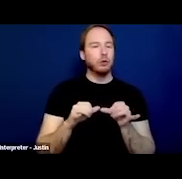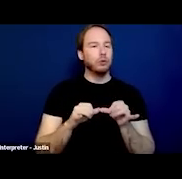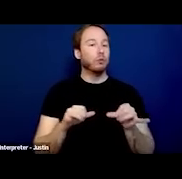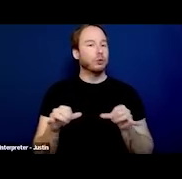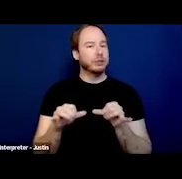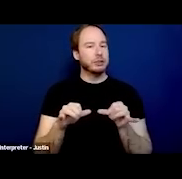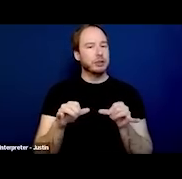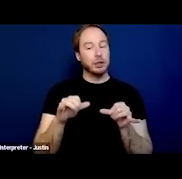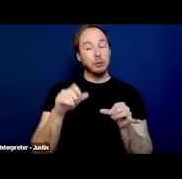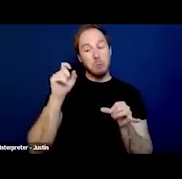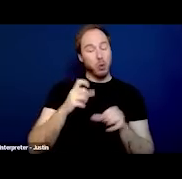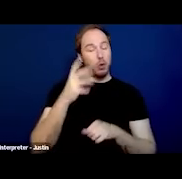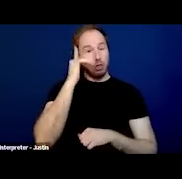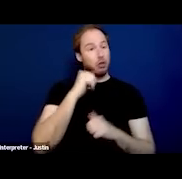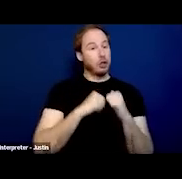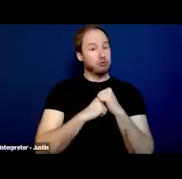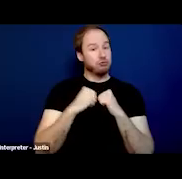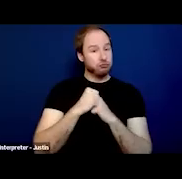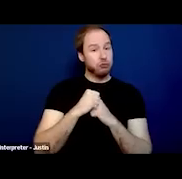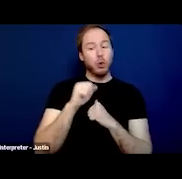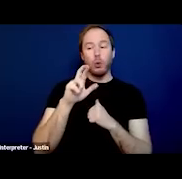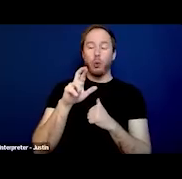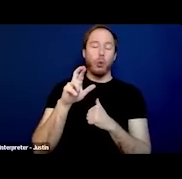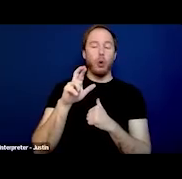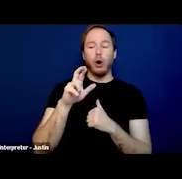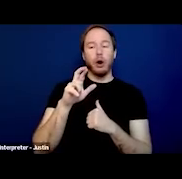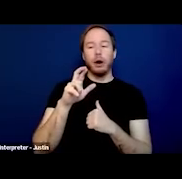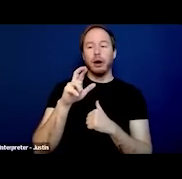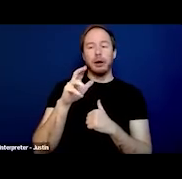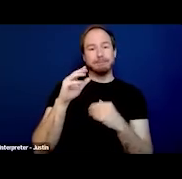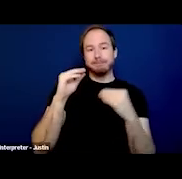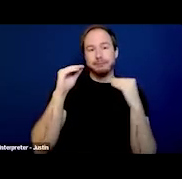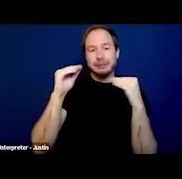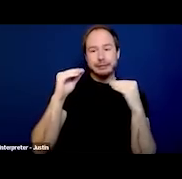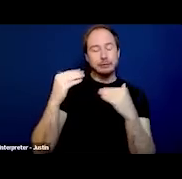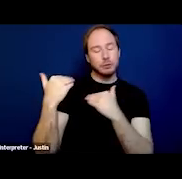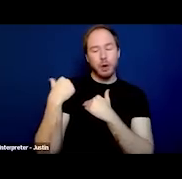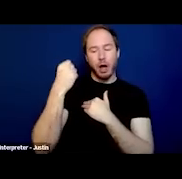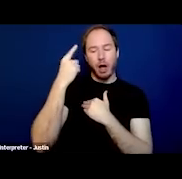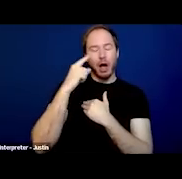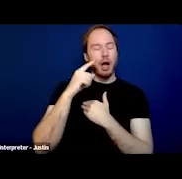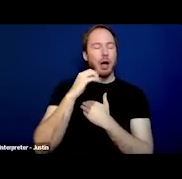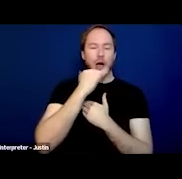structure or discipline for residents, but instead inadvertently evoke fear, or avoidance,